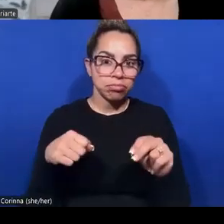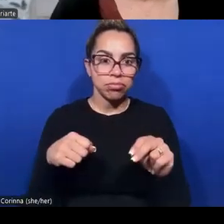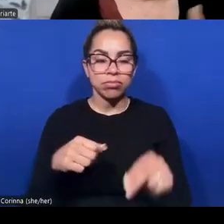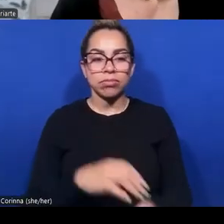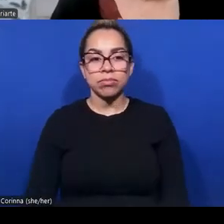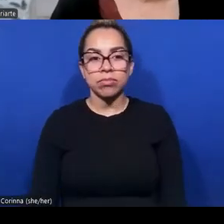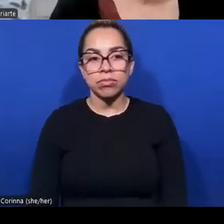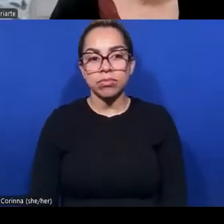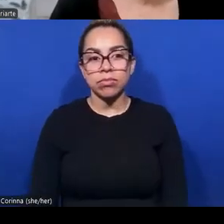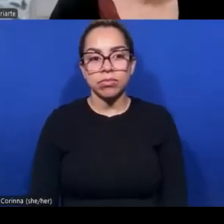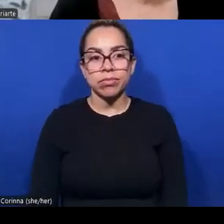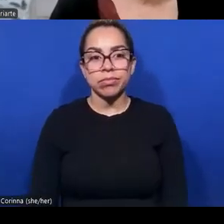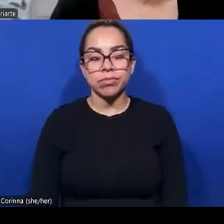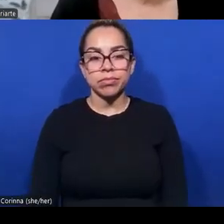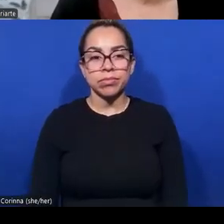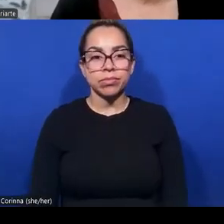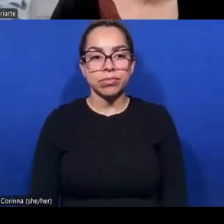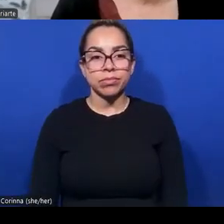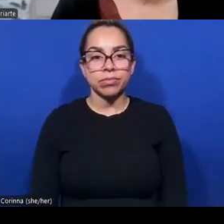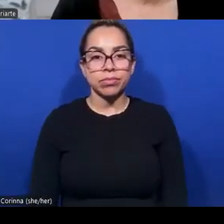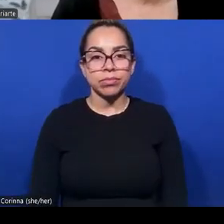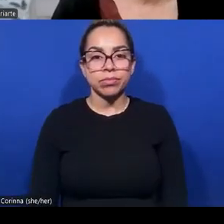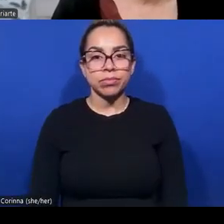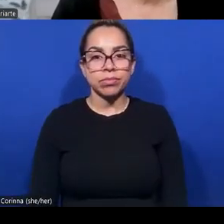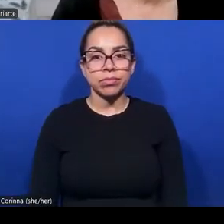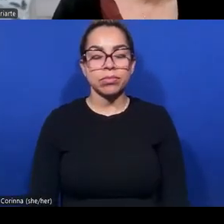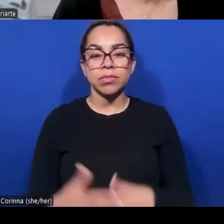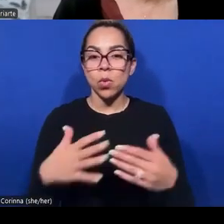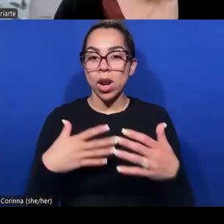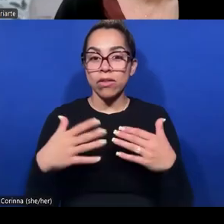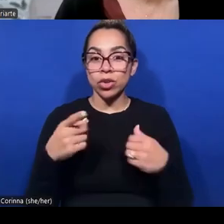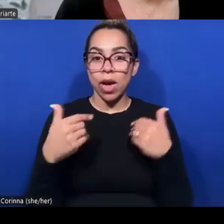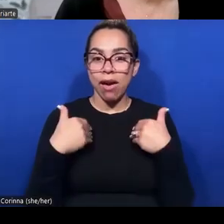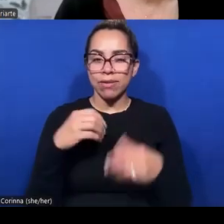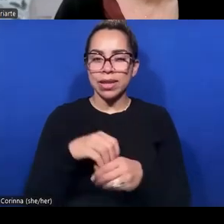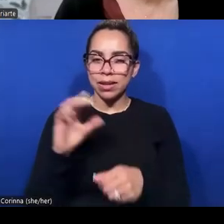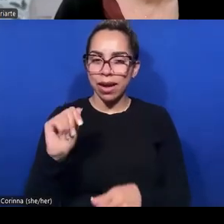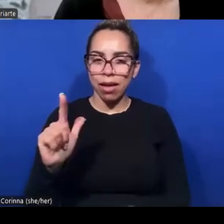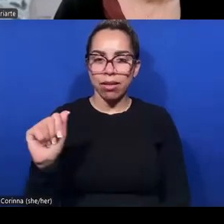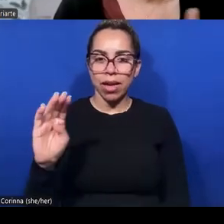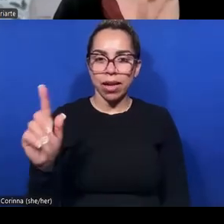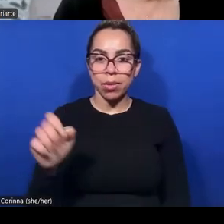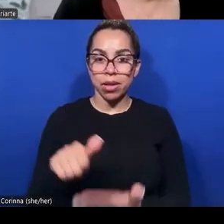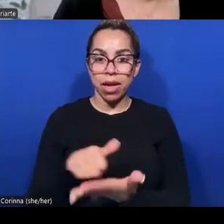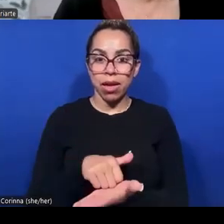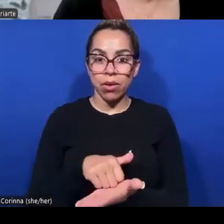But whatever you have, in your CalAble account is excluded